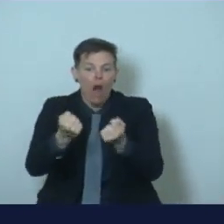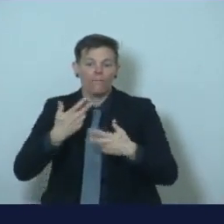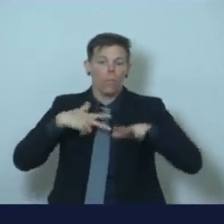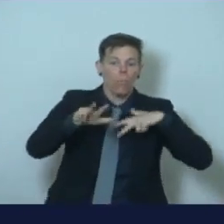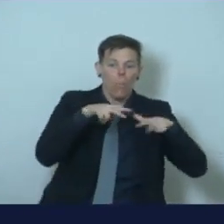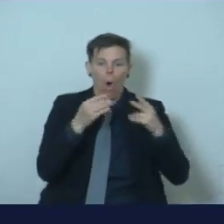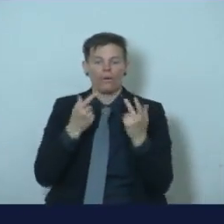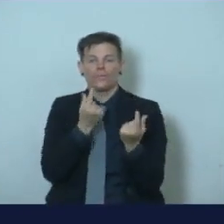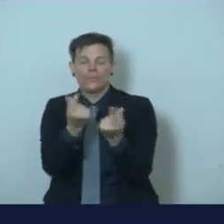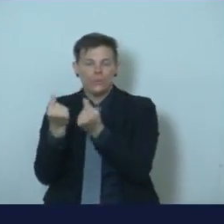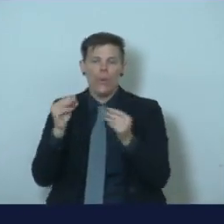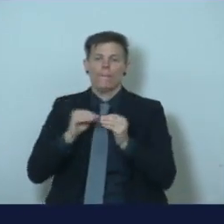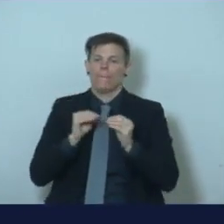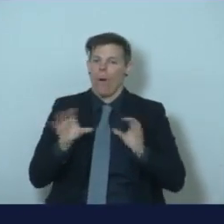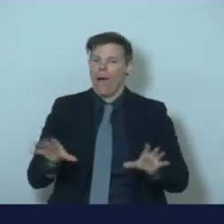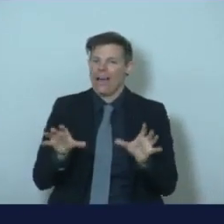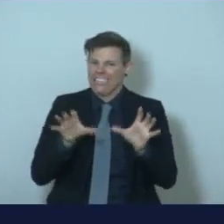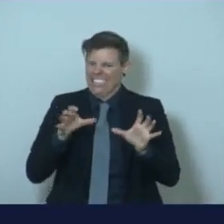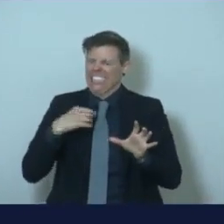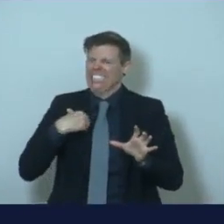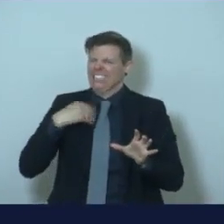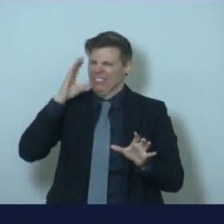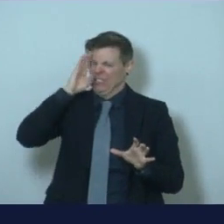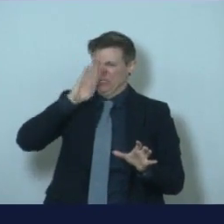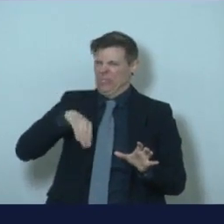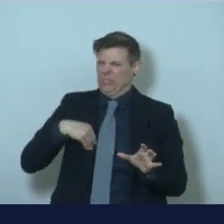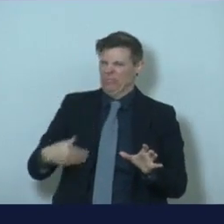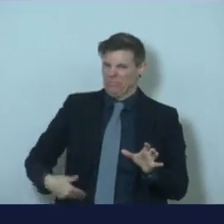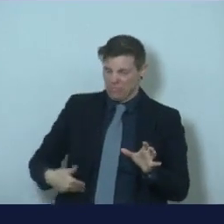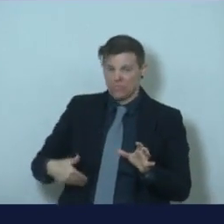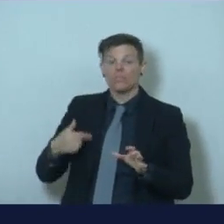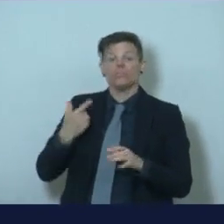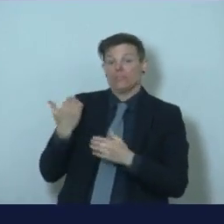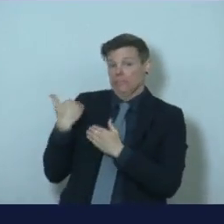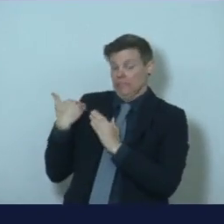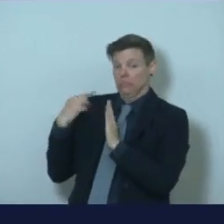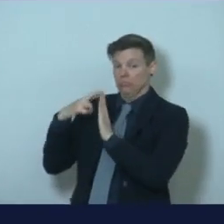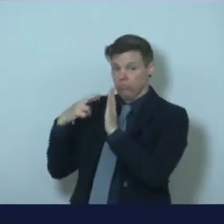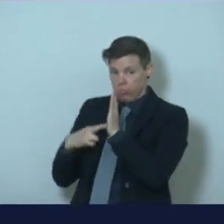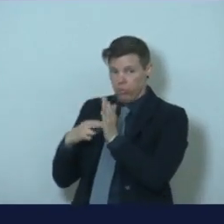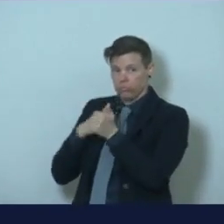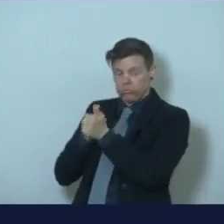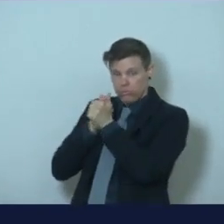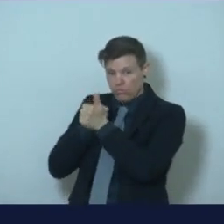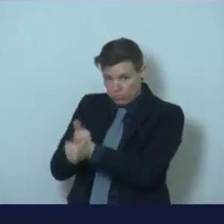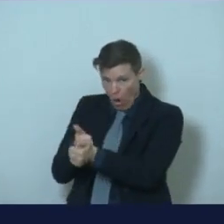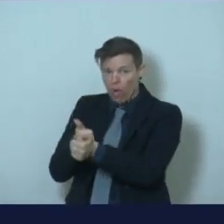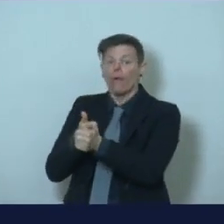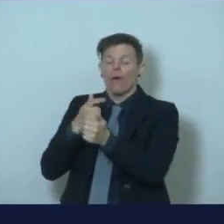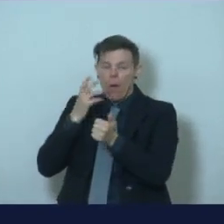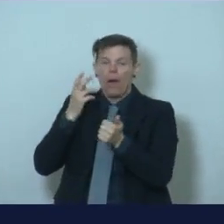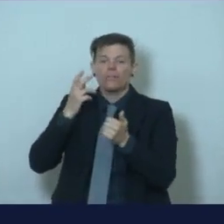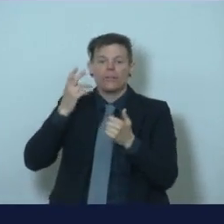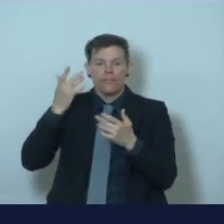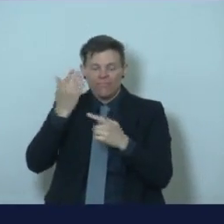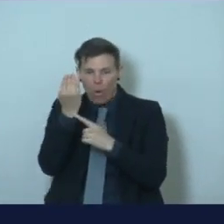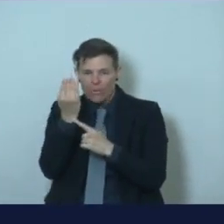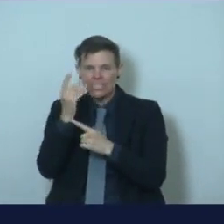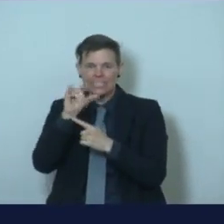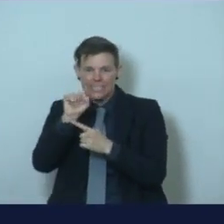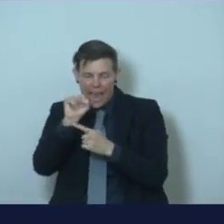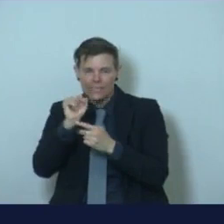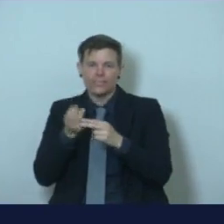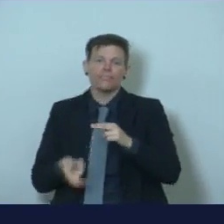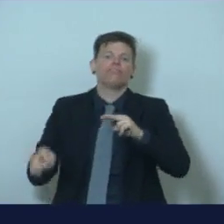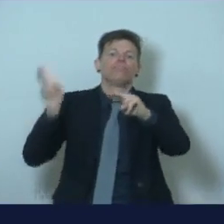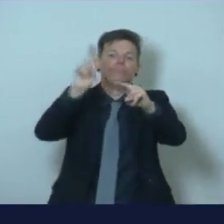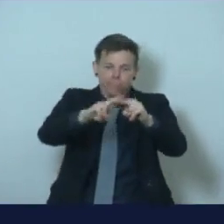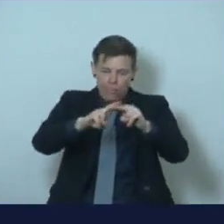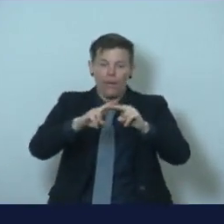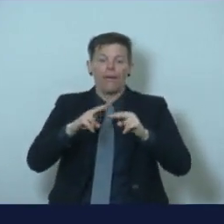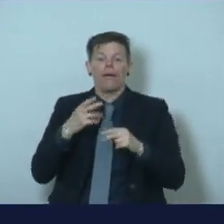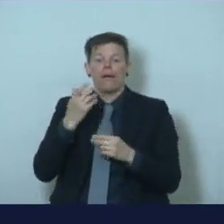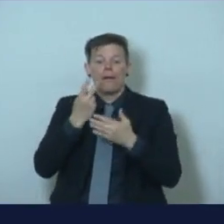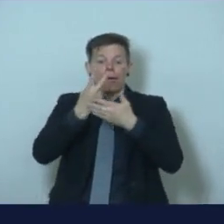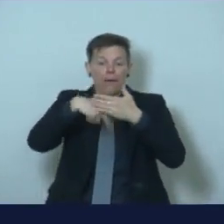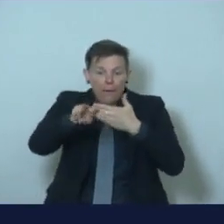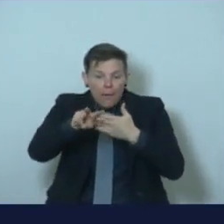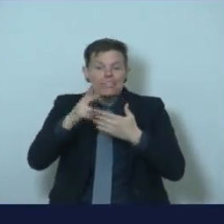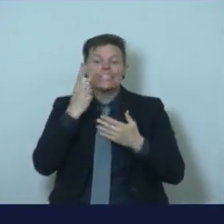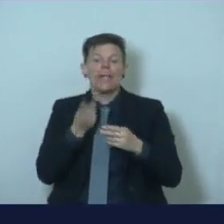BECAUSE IN 14 DAYS WE HAVE NO DOUBT IT WILLP KATE AN INCREASE ENTRANCE MISSION AND INCREASE IN CASES, IT IS EXACTLY THE OPPOSITE THING WE NEED TO BE DOING.